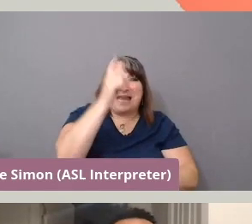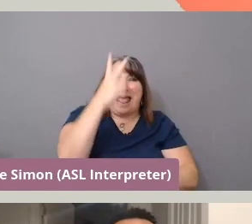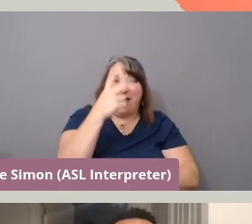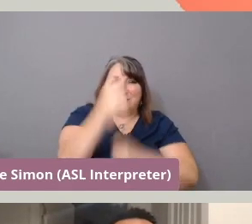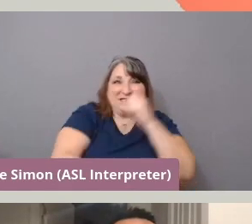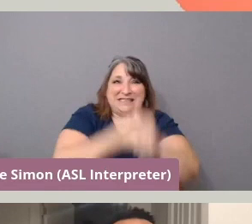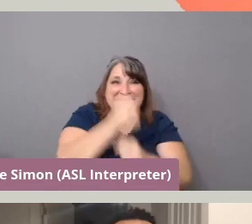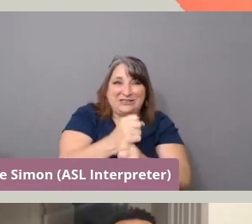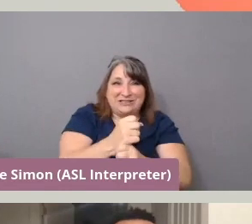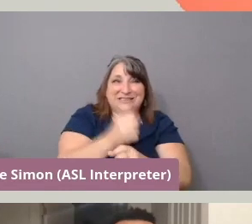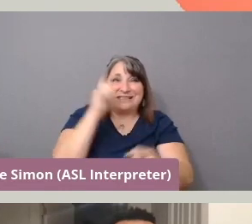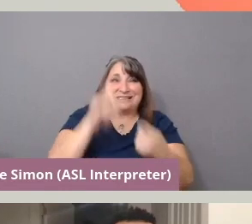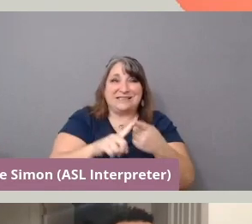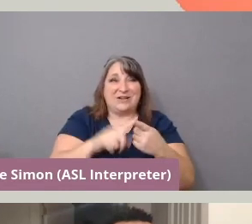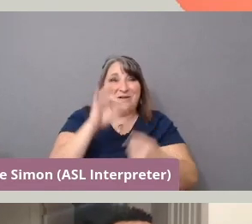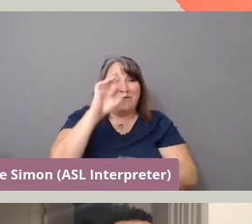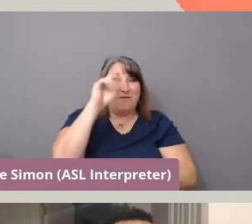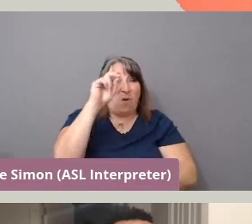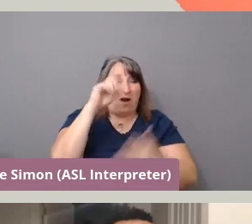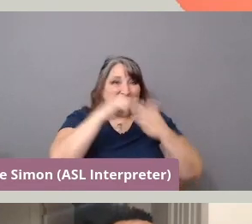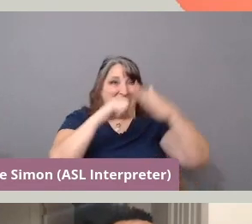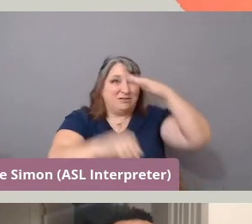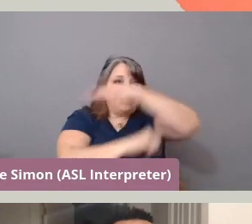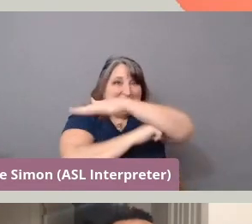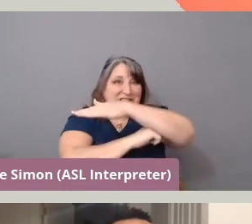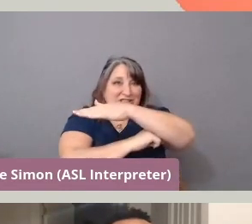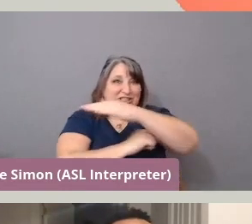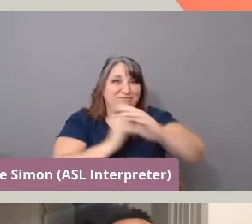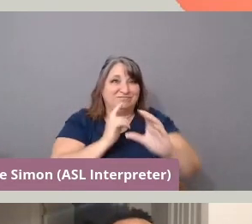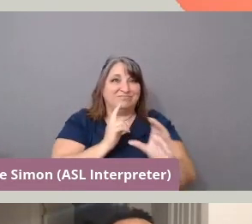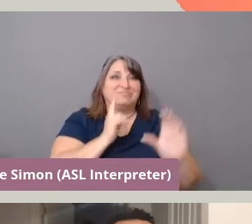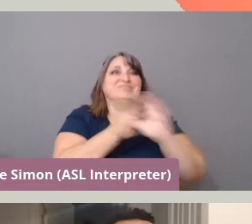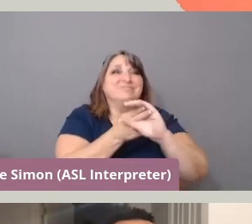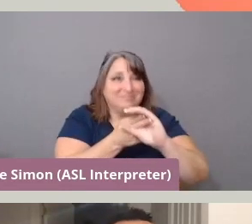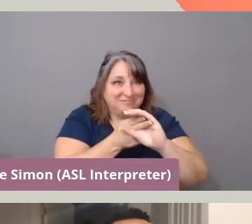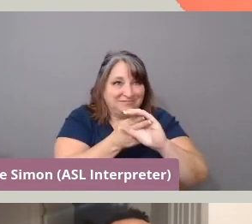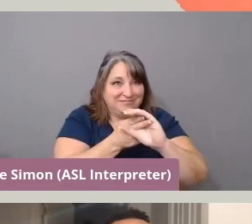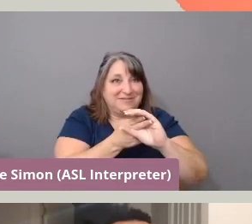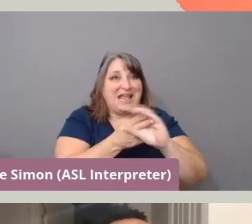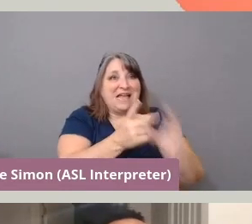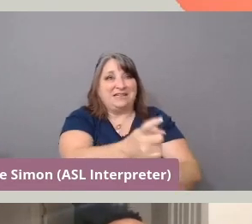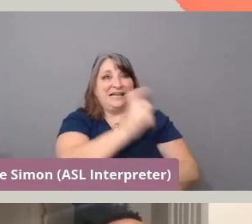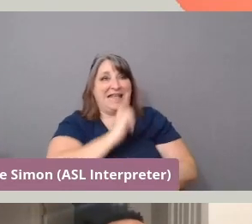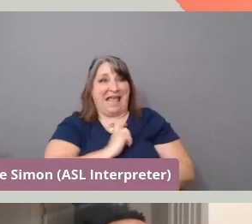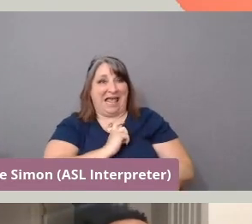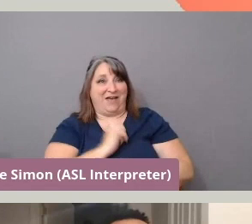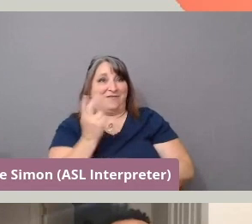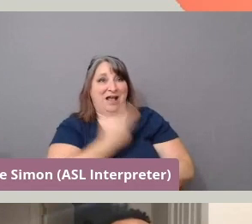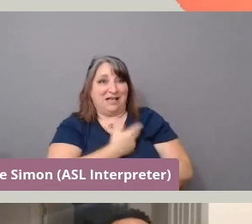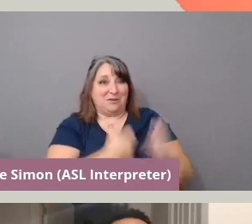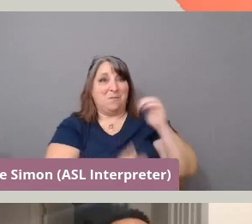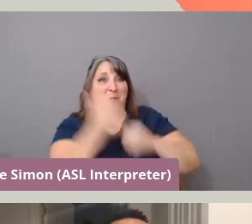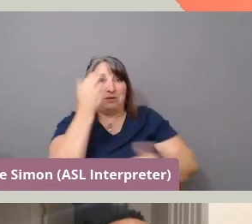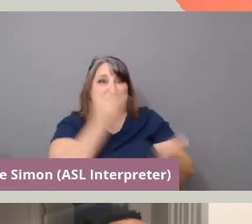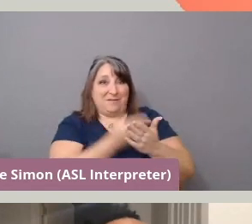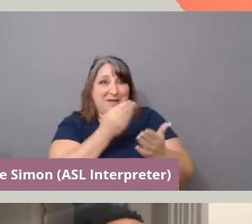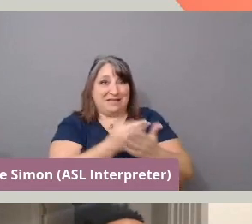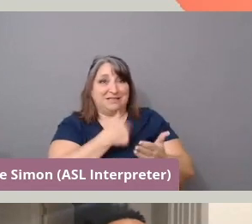until the Ford Foundation stepped in and gave us the bulk of the money, so that I could go to Berlin